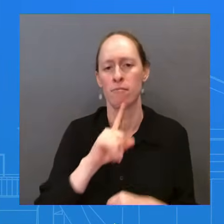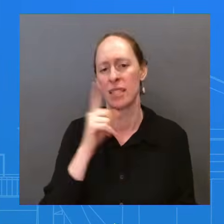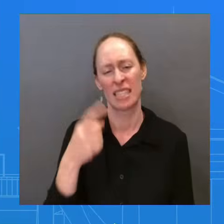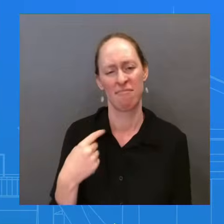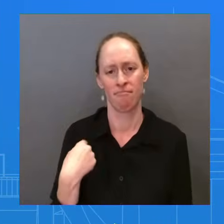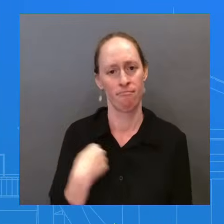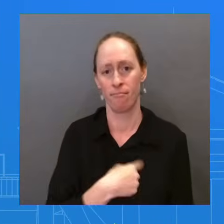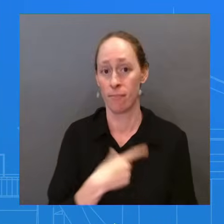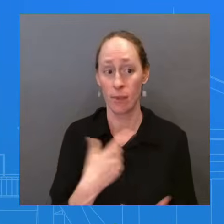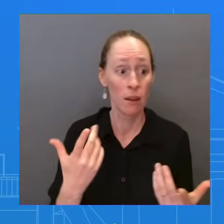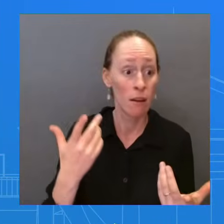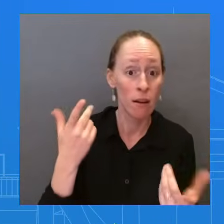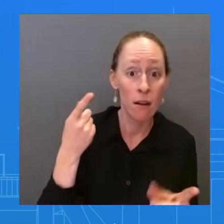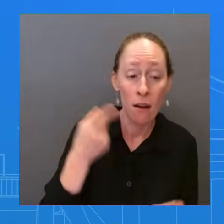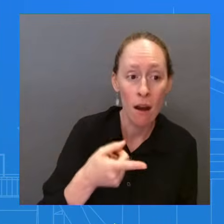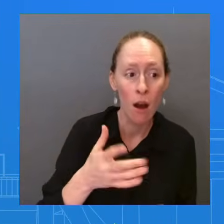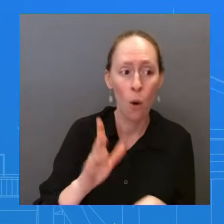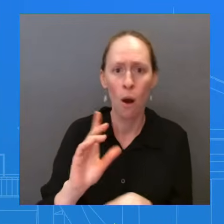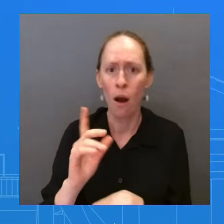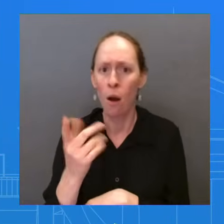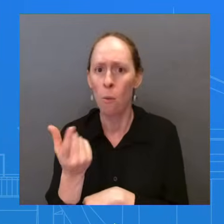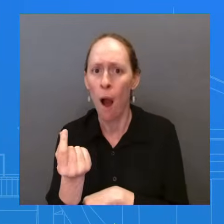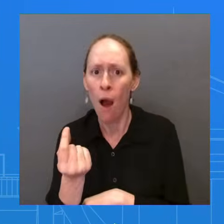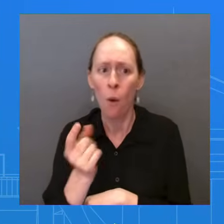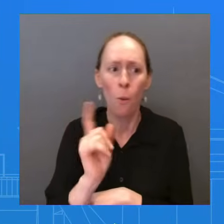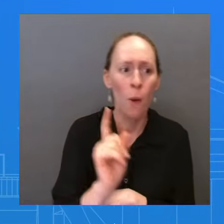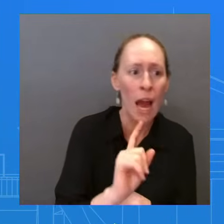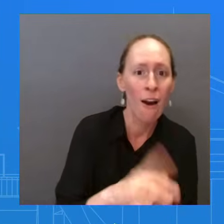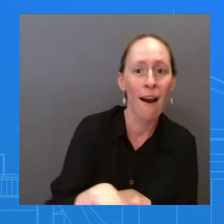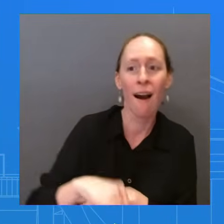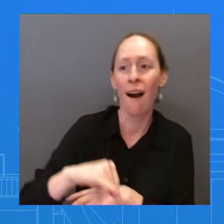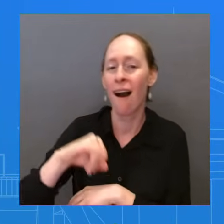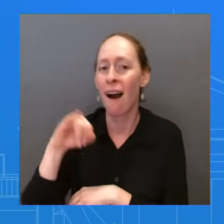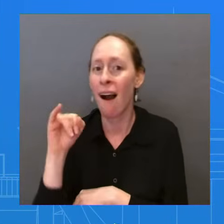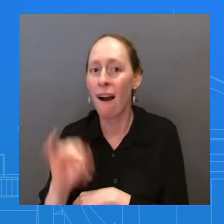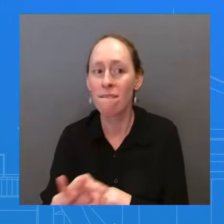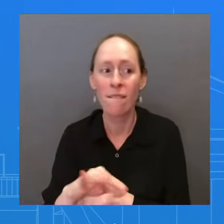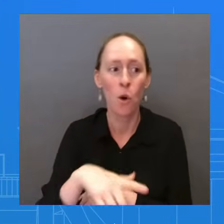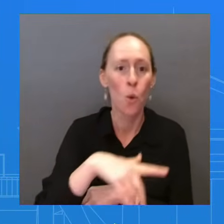the Russians can be brought to a table, that's got to be President Zelenskyy's decision. That's not something the United States